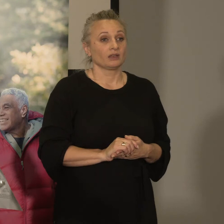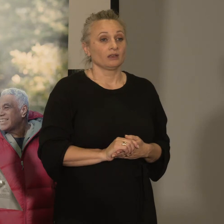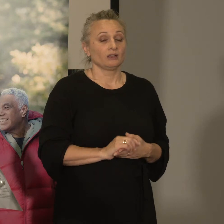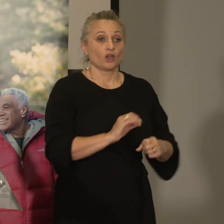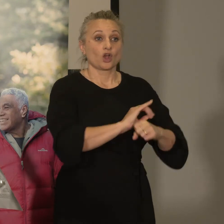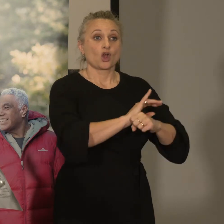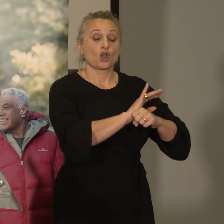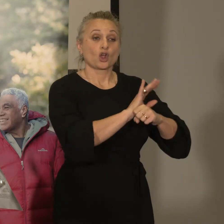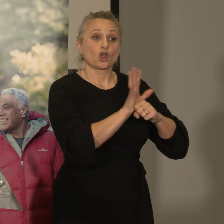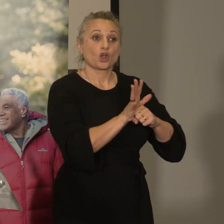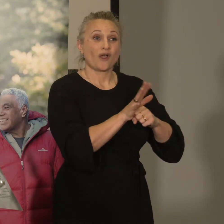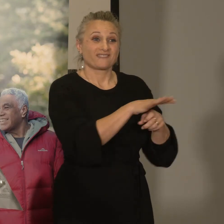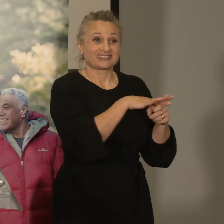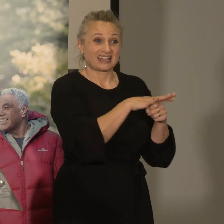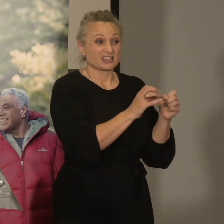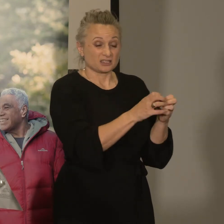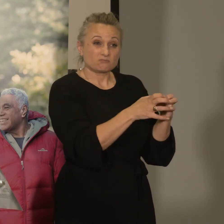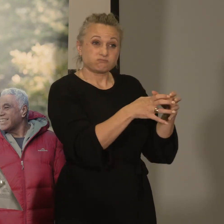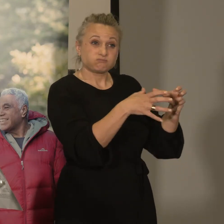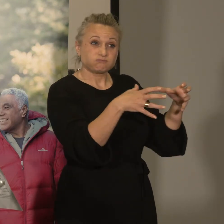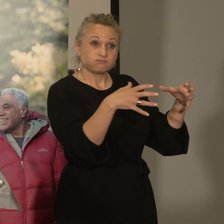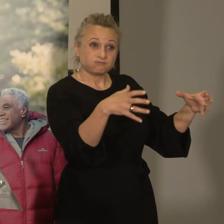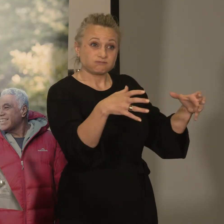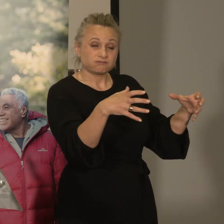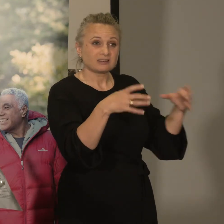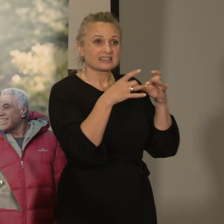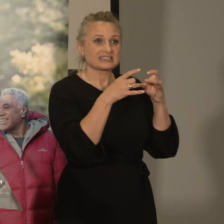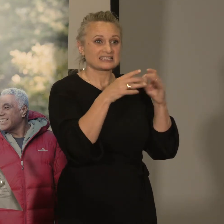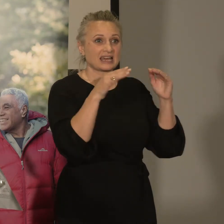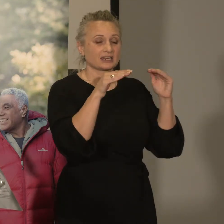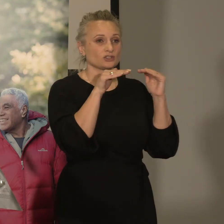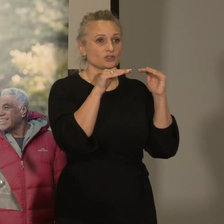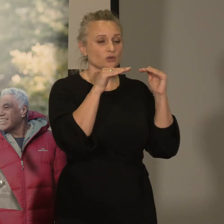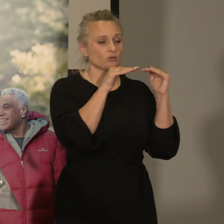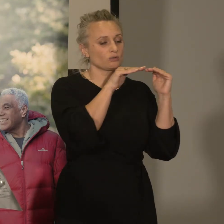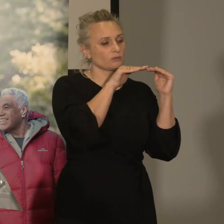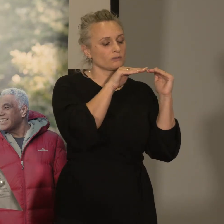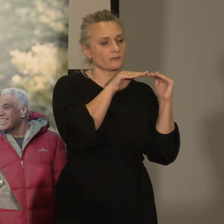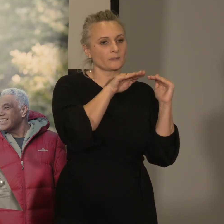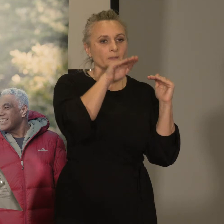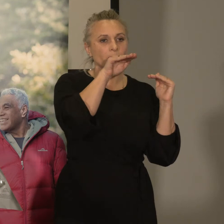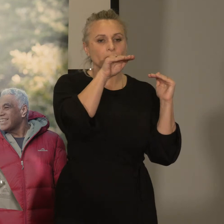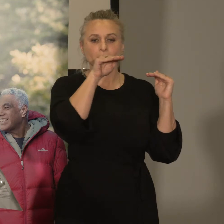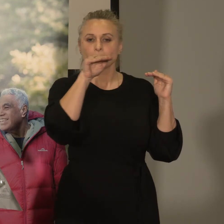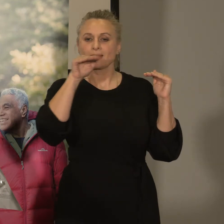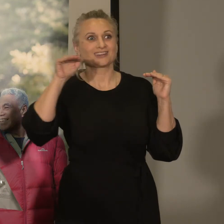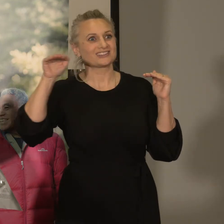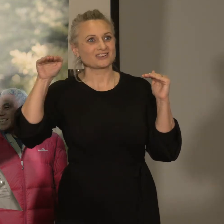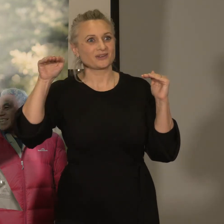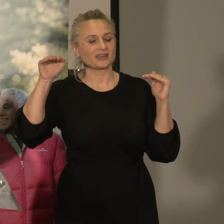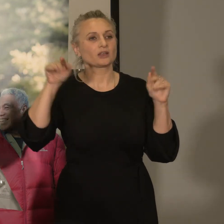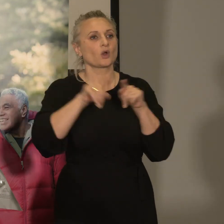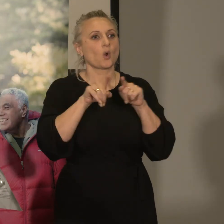the ongoing number of cases, which is Doctor old has noted, after telling, there have been